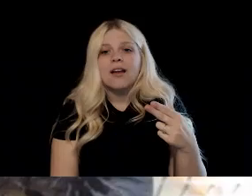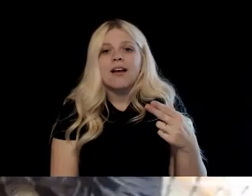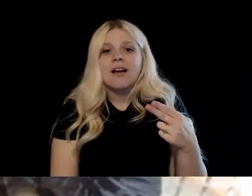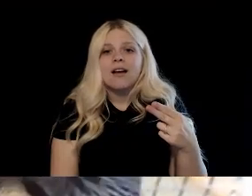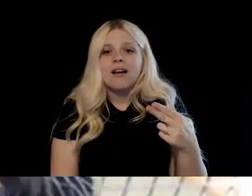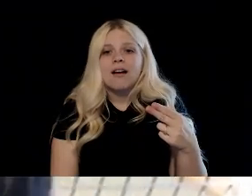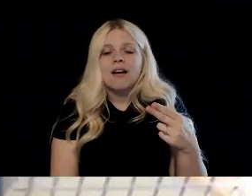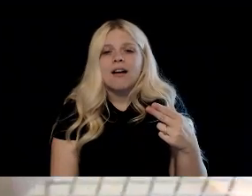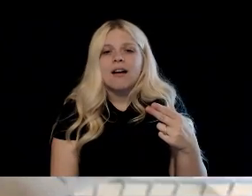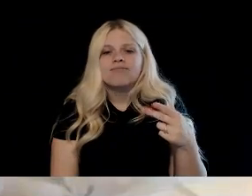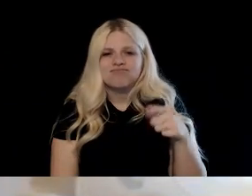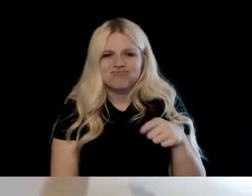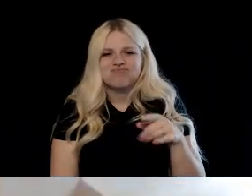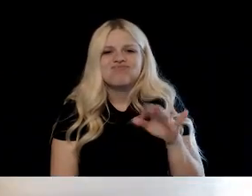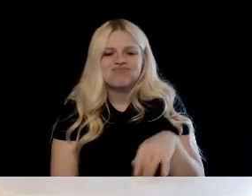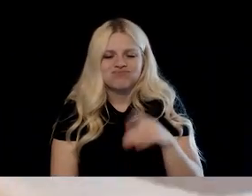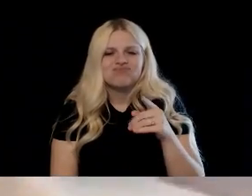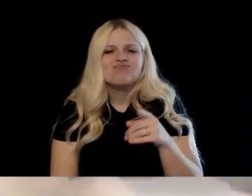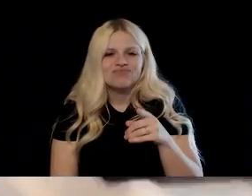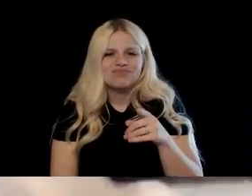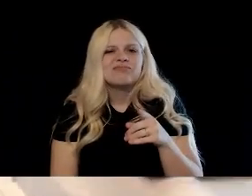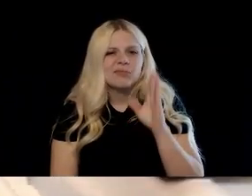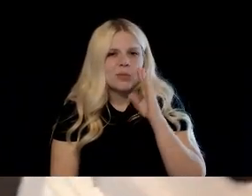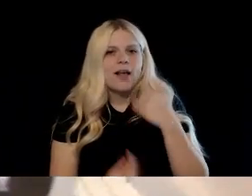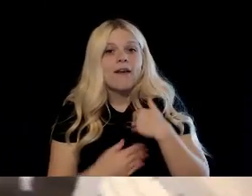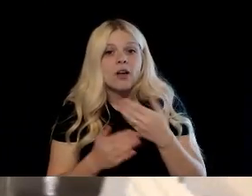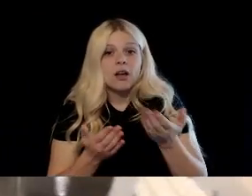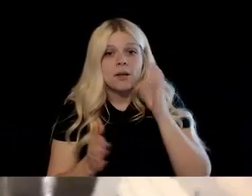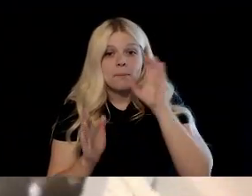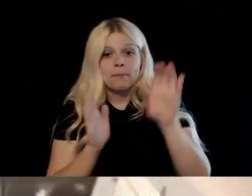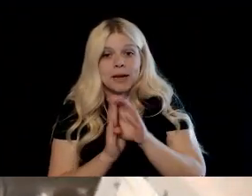Michelle: So that every painting, you have a souvenir picture of the artist.